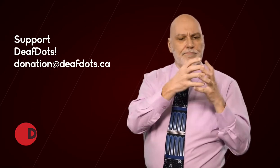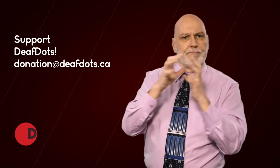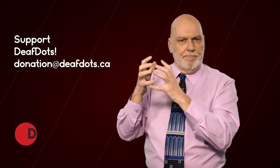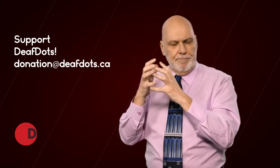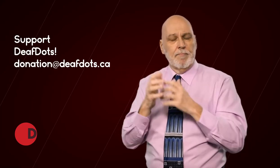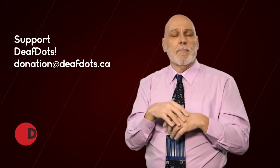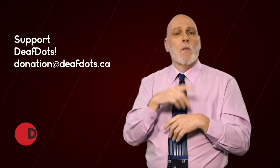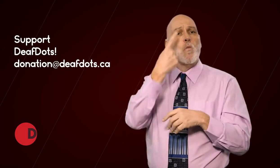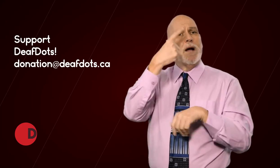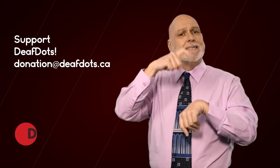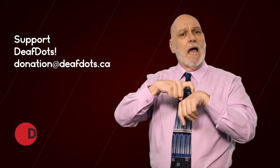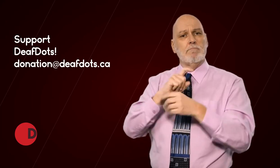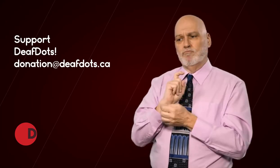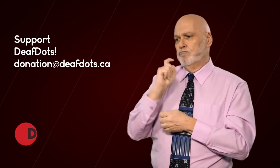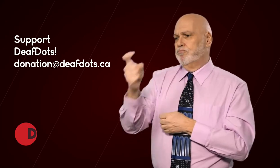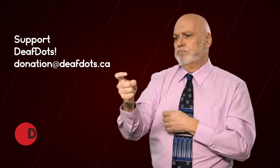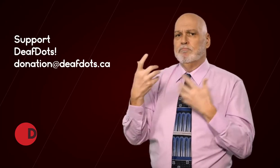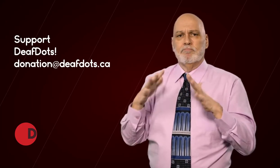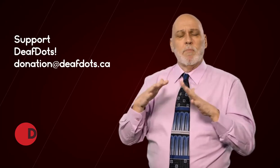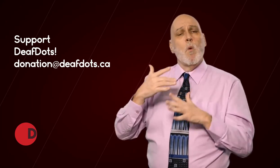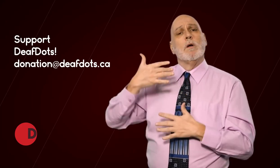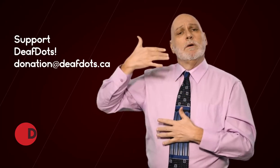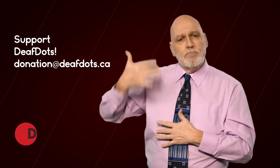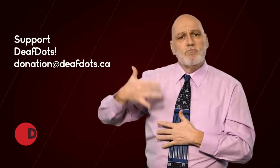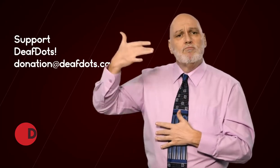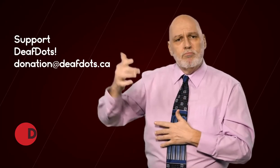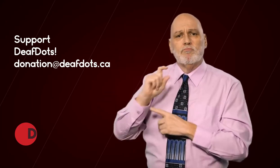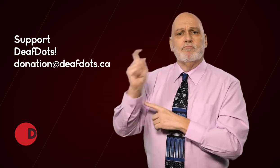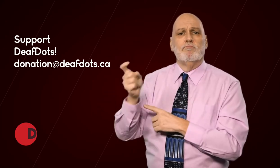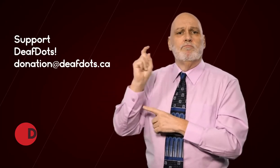you can make a donation.